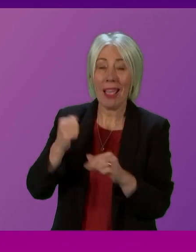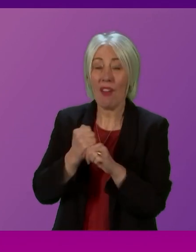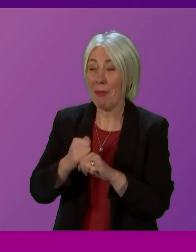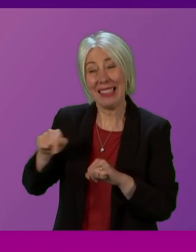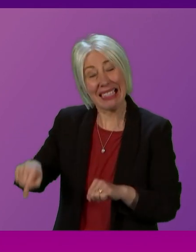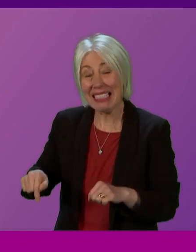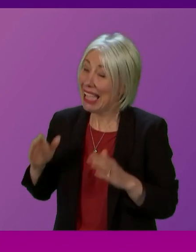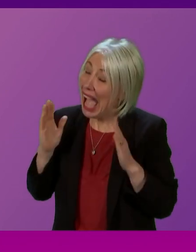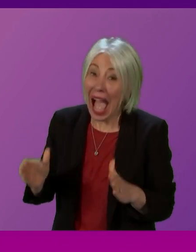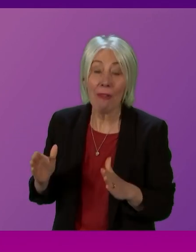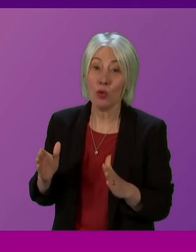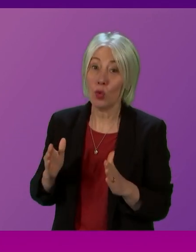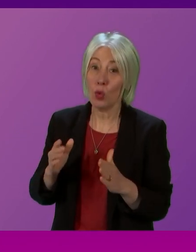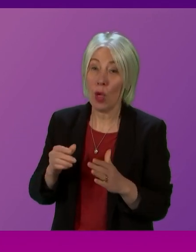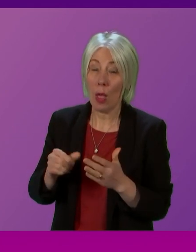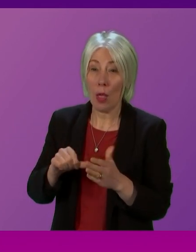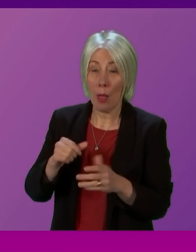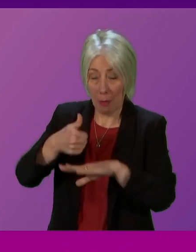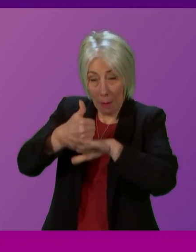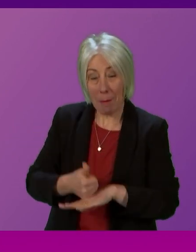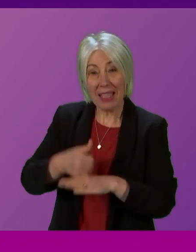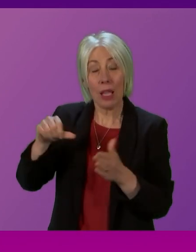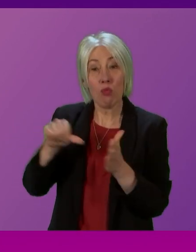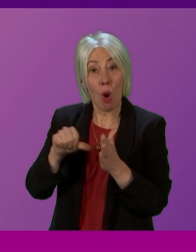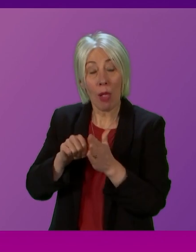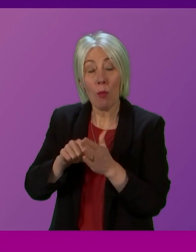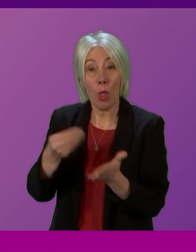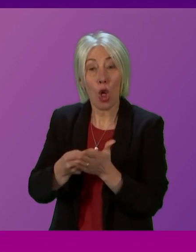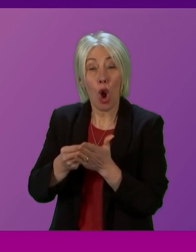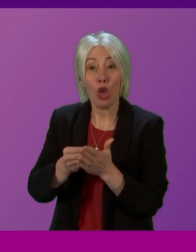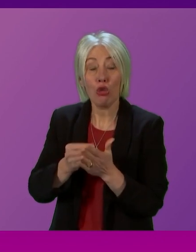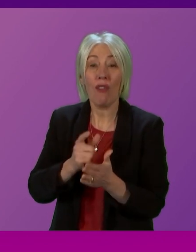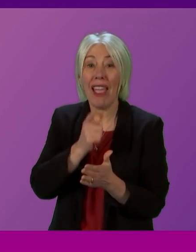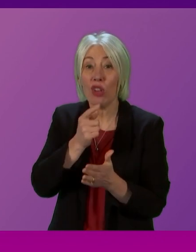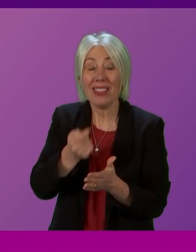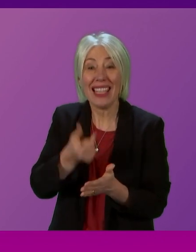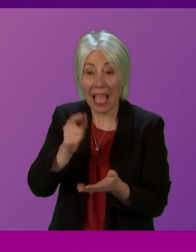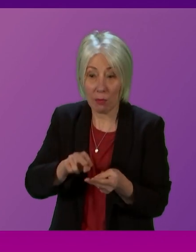to act to deal with the root causes of rising energy prices and to take action now to help